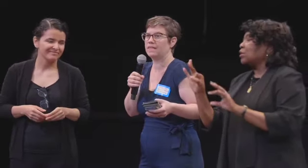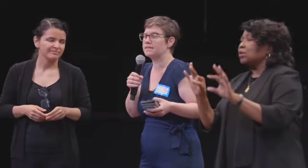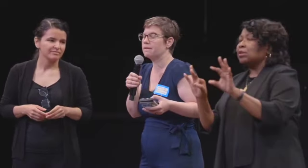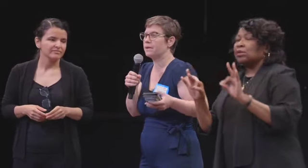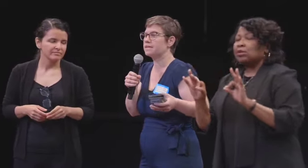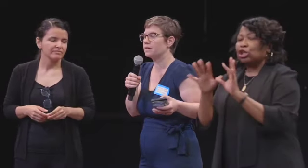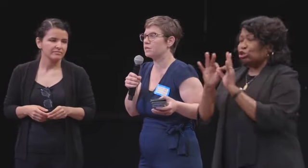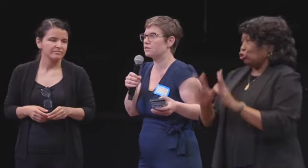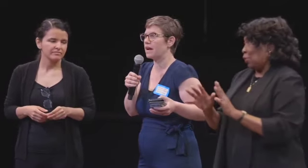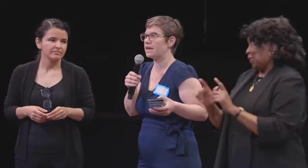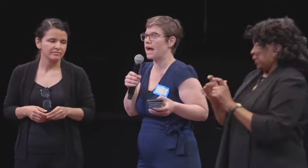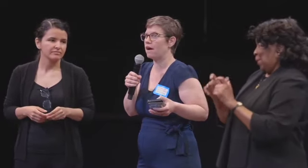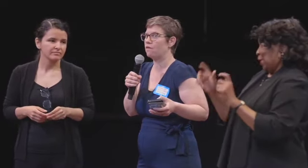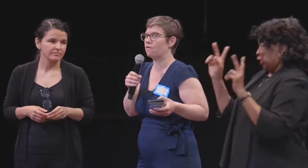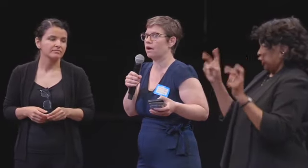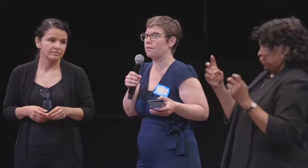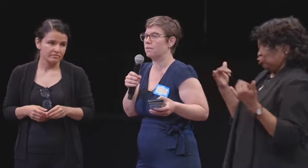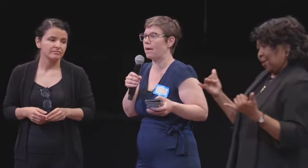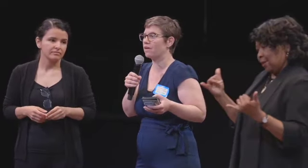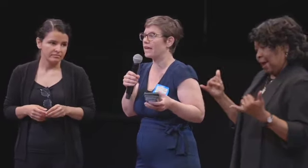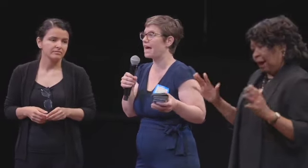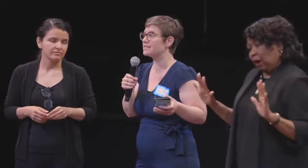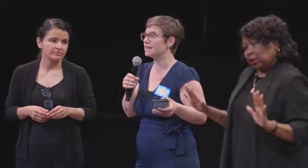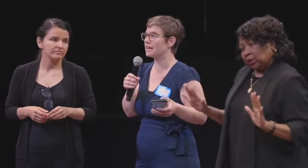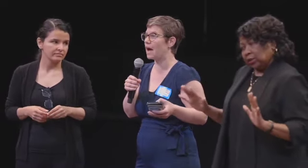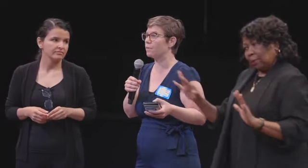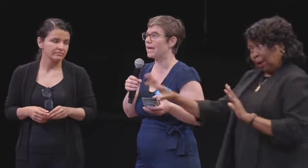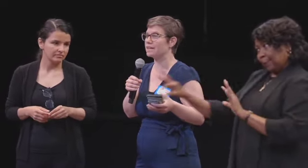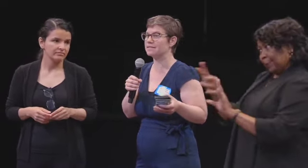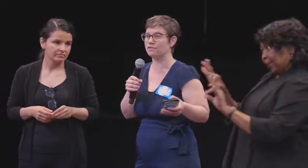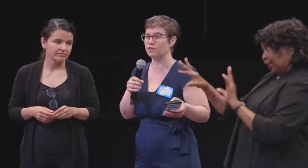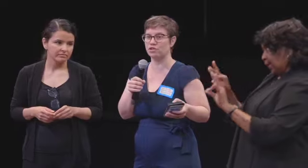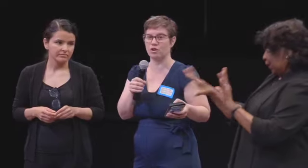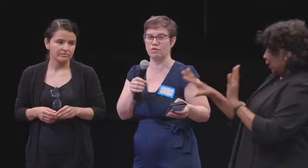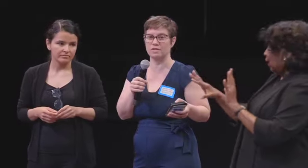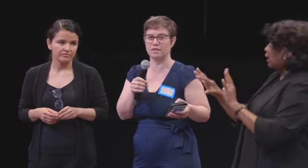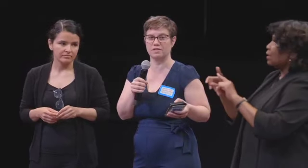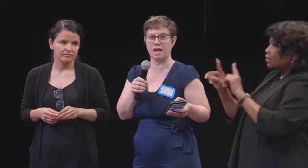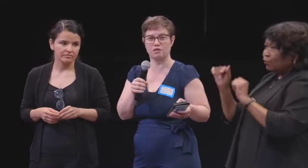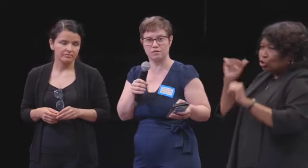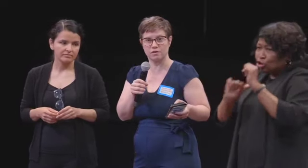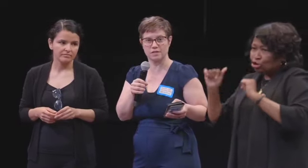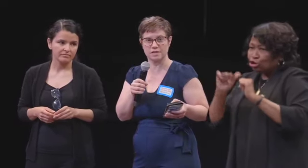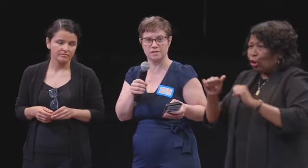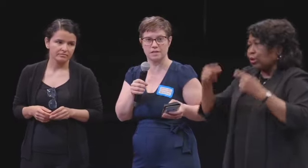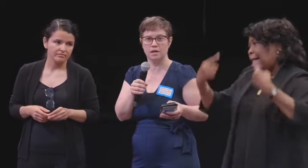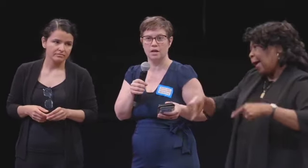And this is a big subject right now about casting and how we cast different shows and there's controversies.